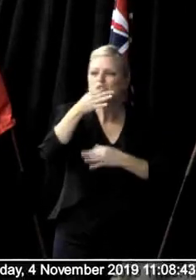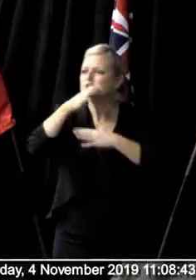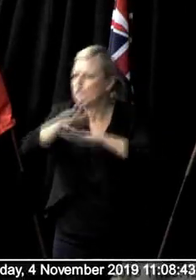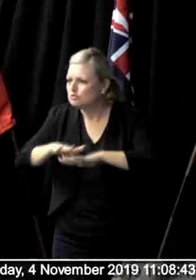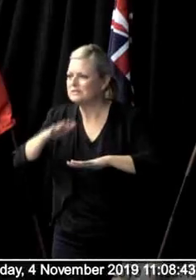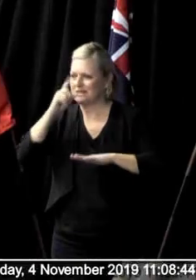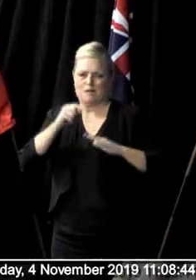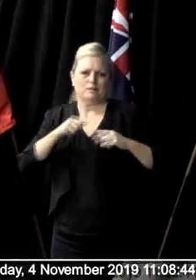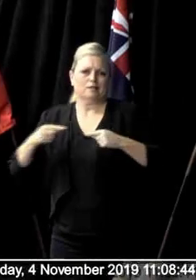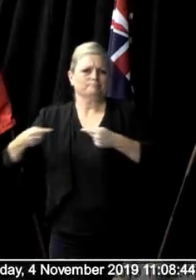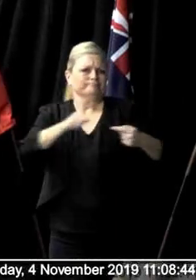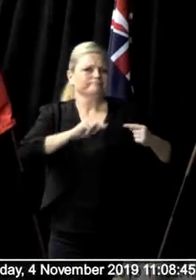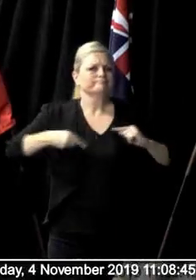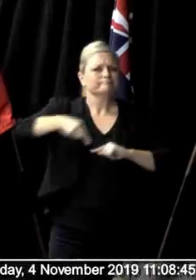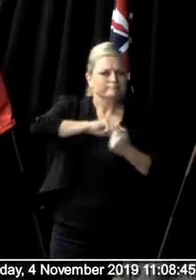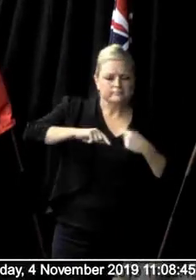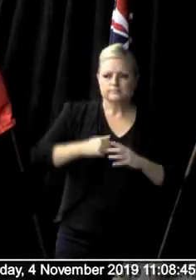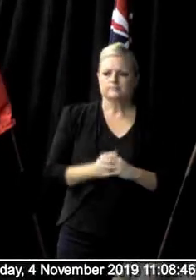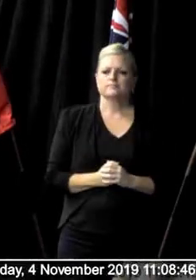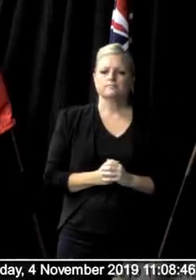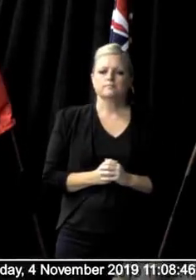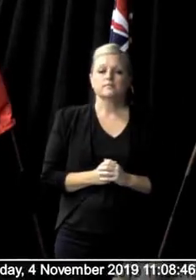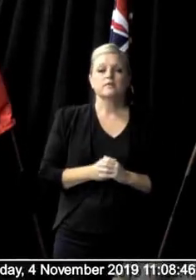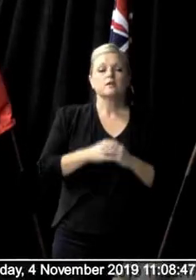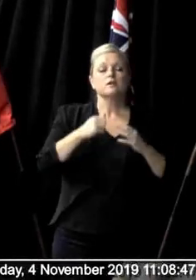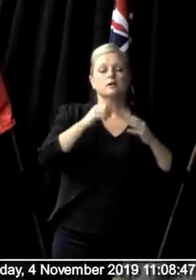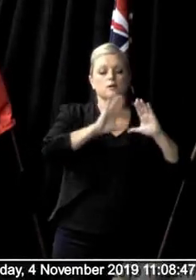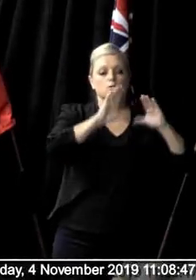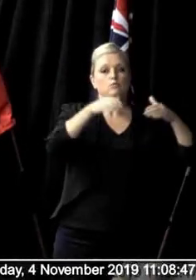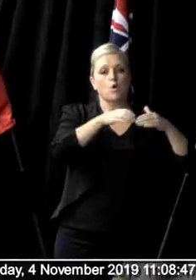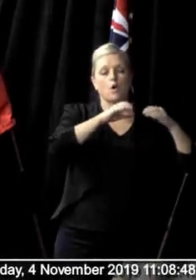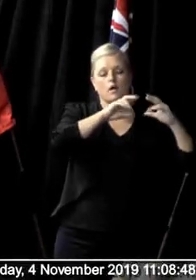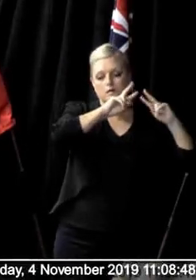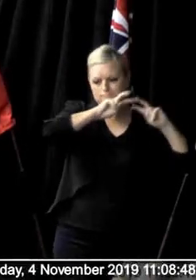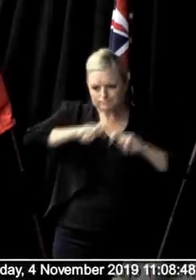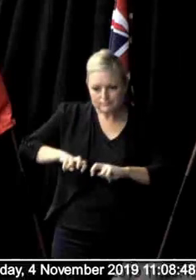The Commission recognises and will be exploring intersectionality across a variety of issues.